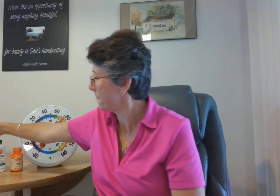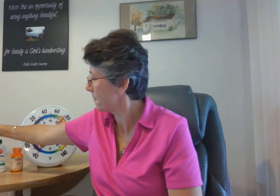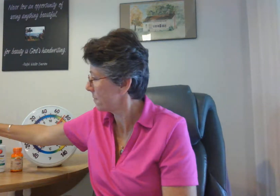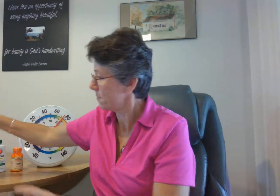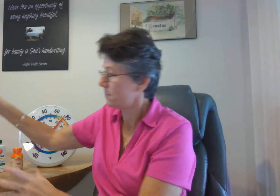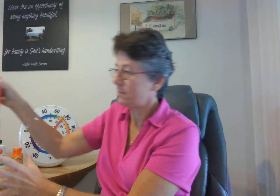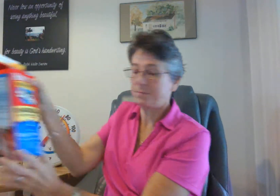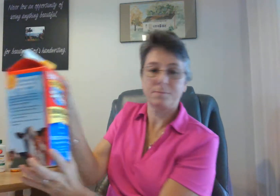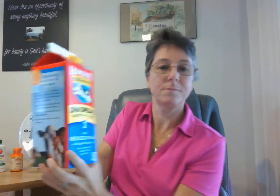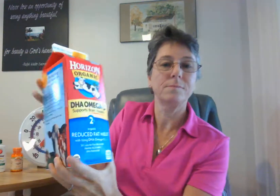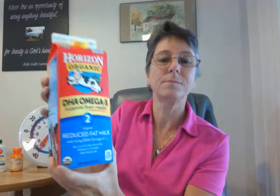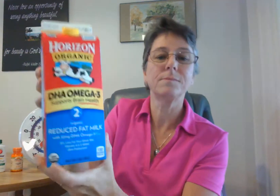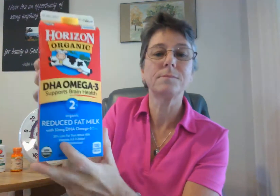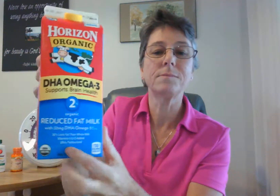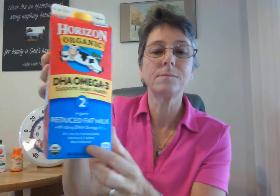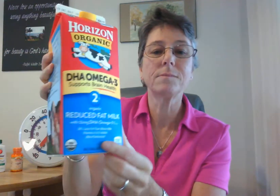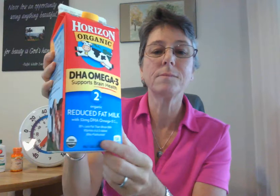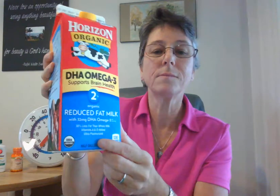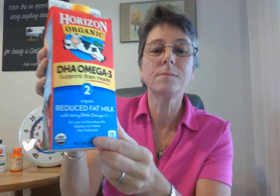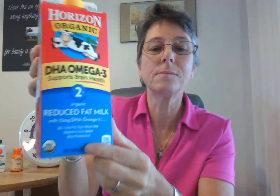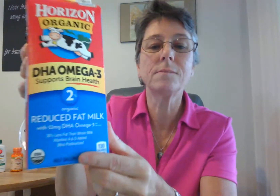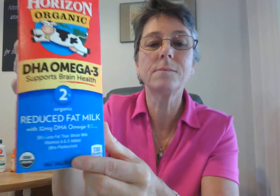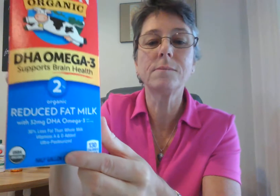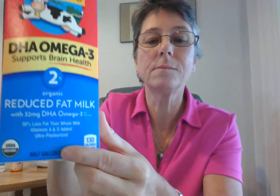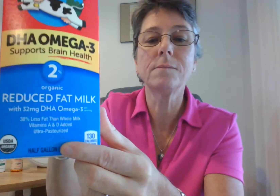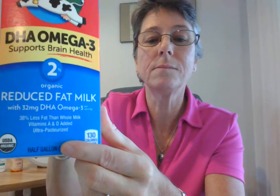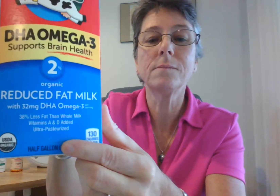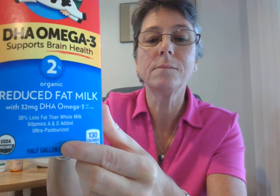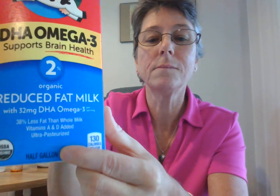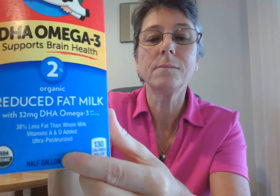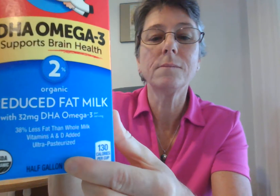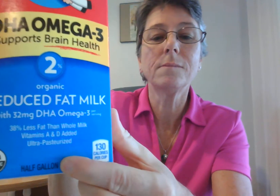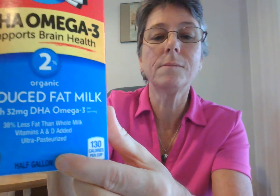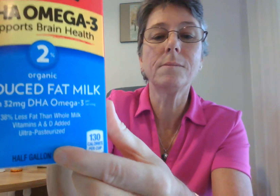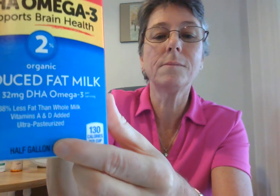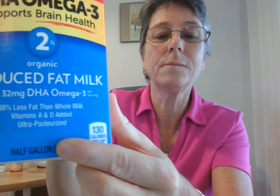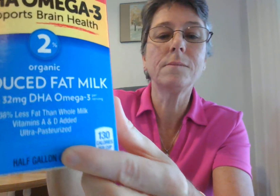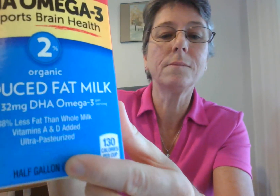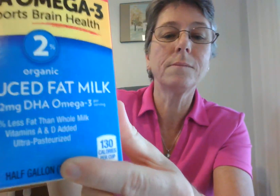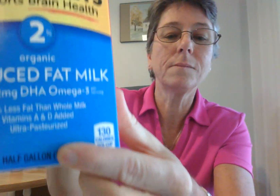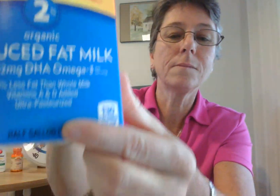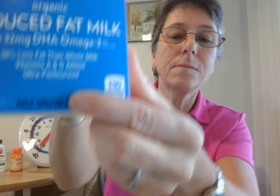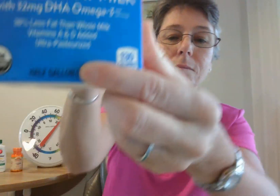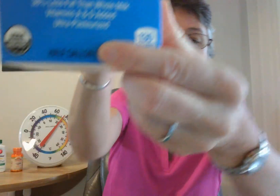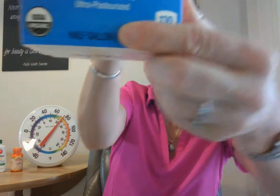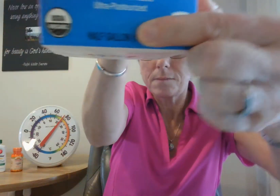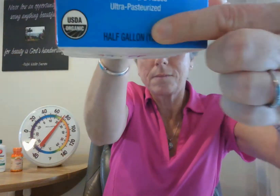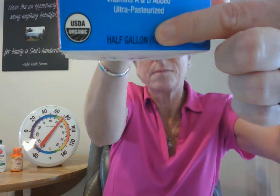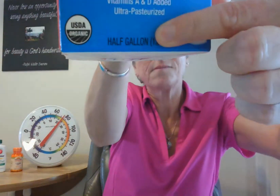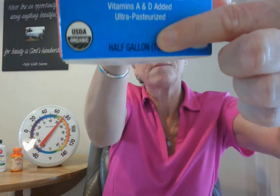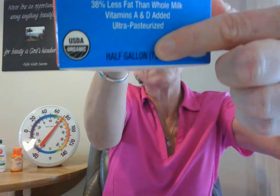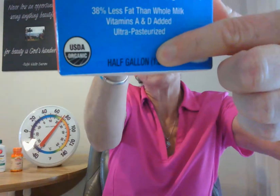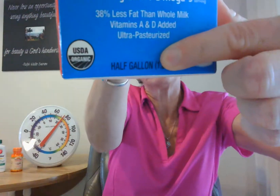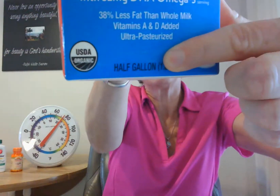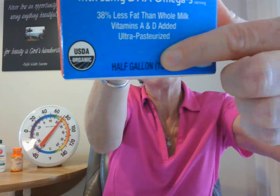it is because we sell this to other countries that use the metric system, too.